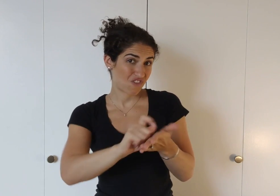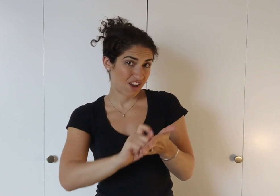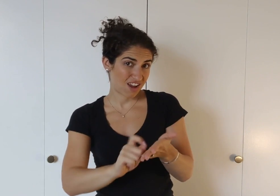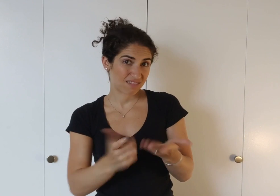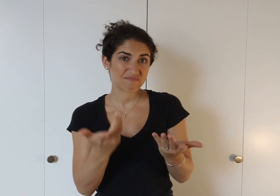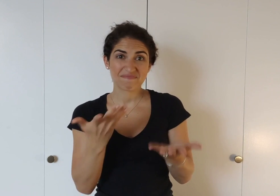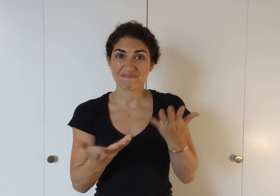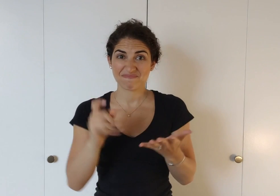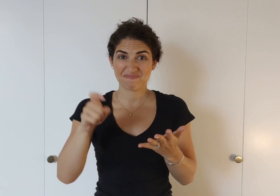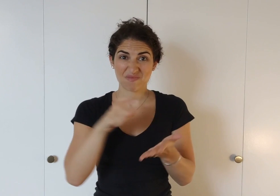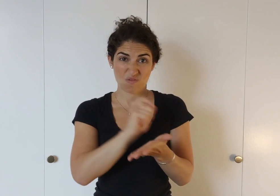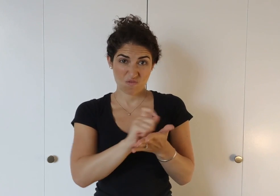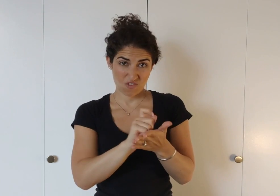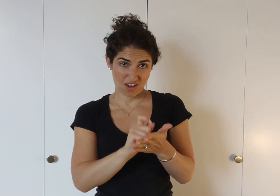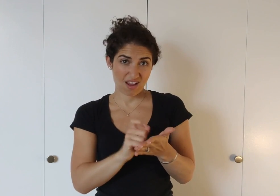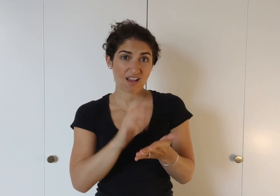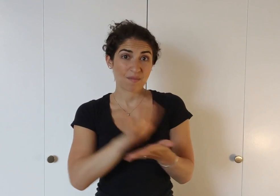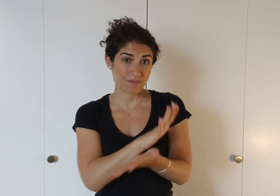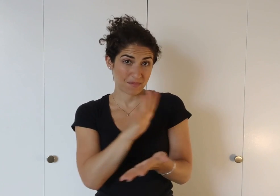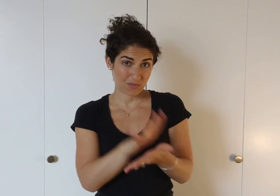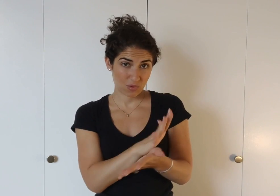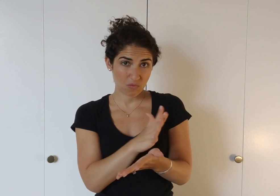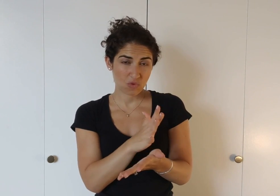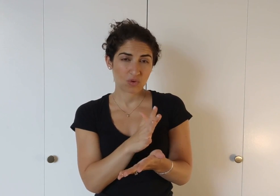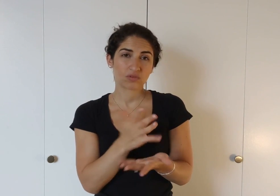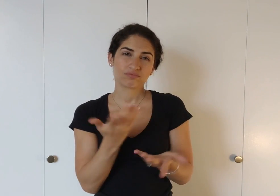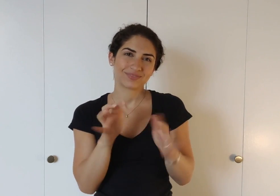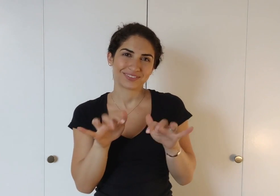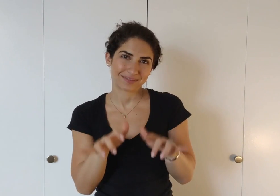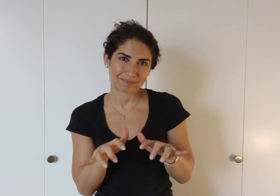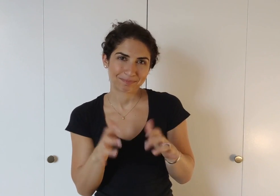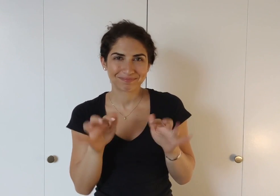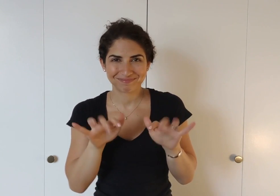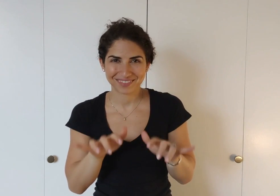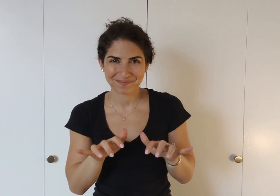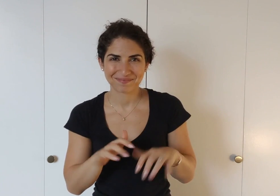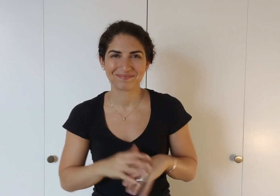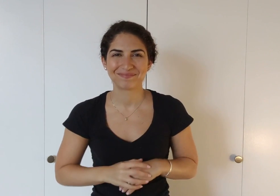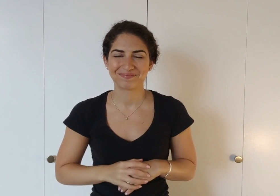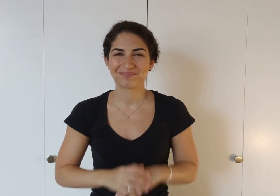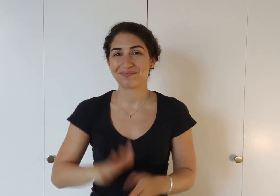So you WRITE -- you need to WRITE a PAPER. Or TYPE.